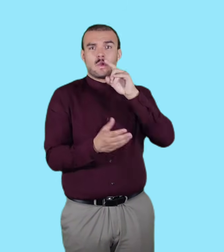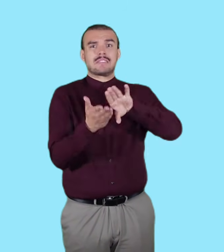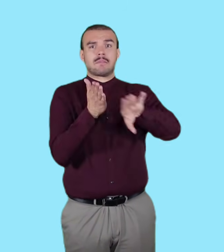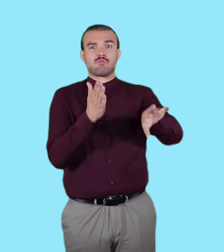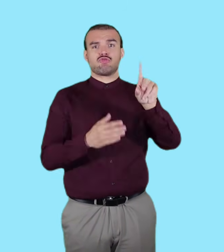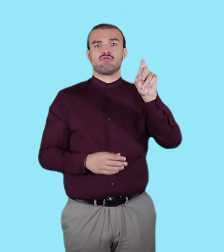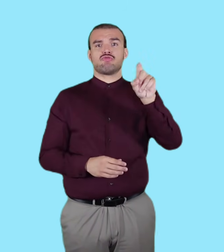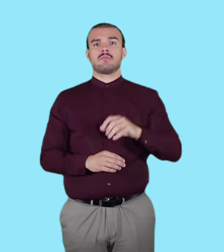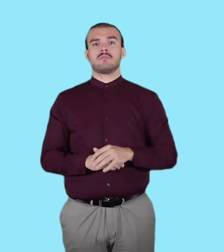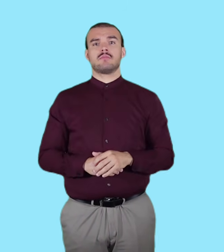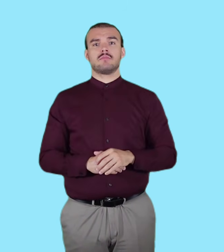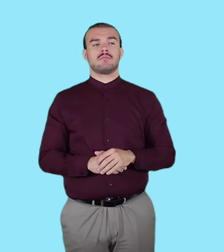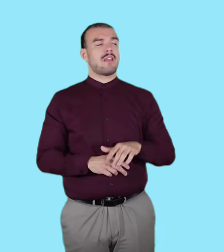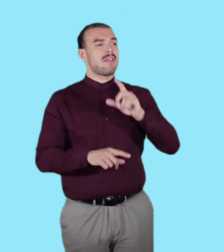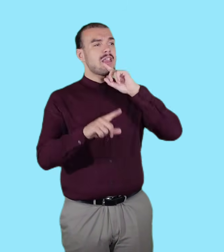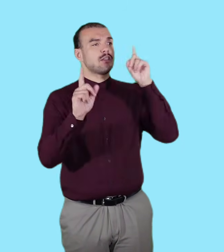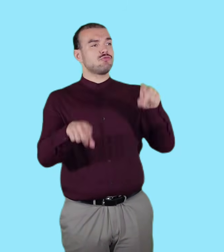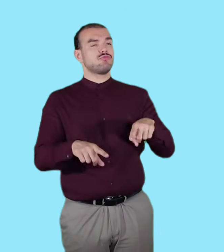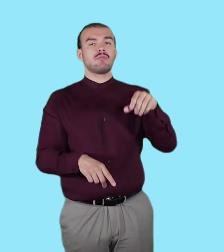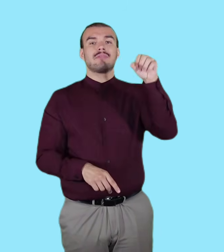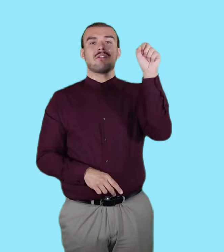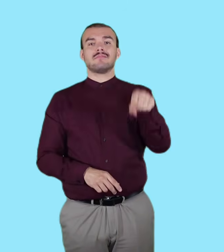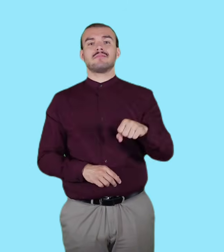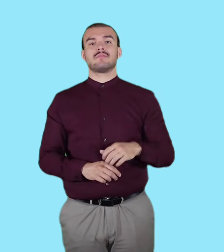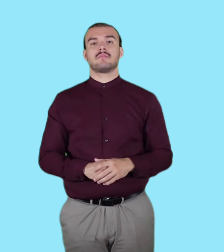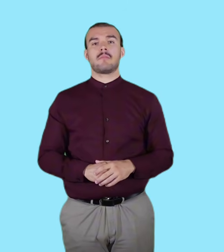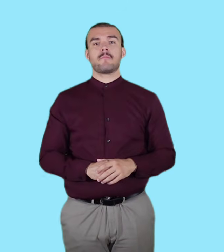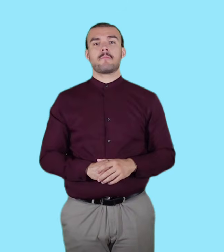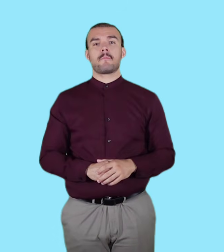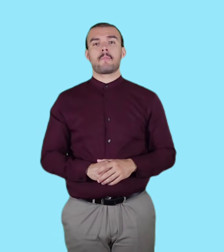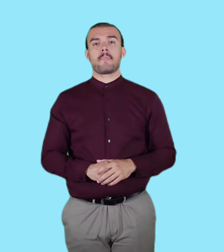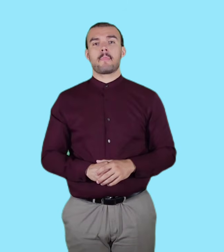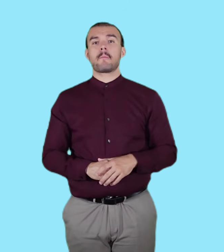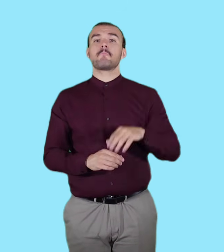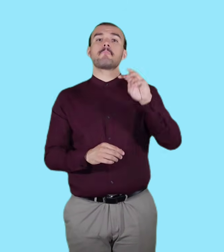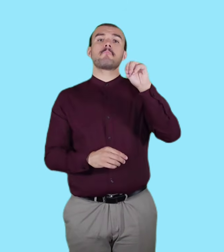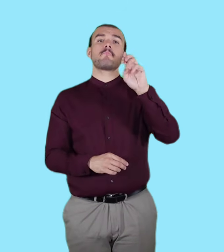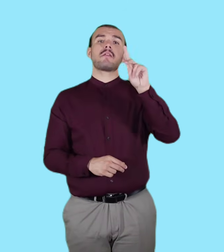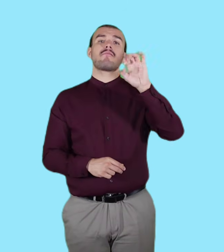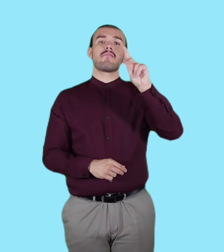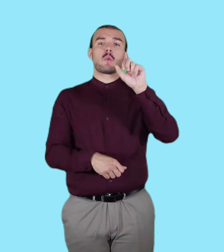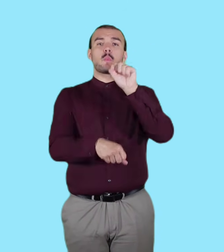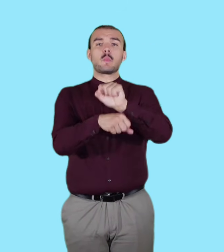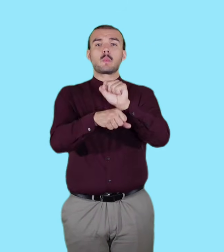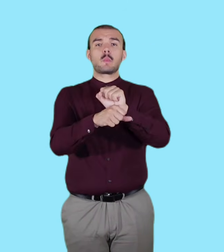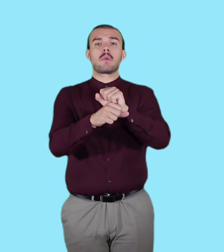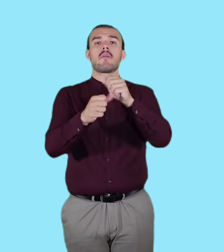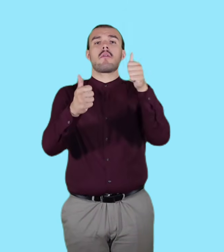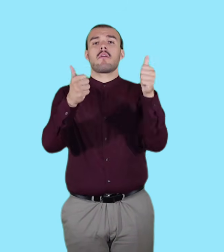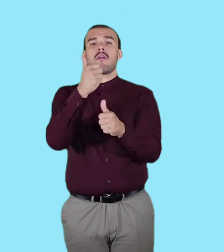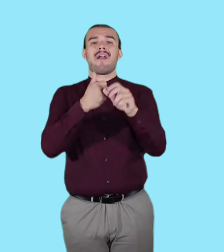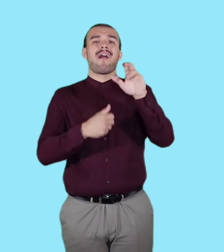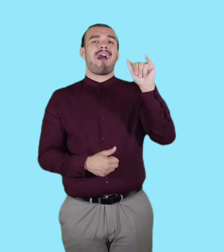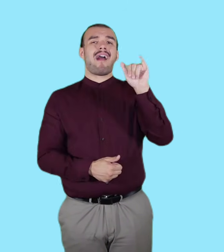Answer: Yes. Under the Medicaid work and community engagement IFR,